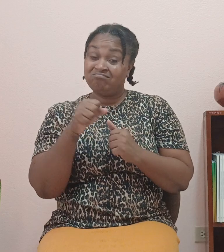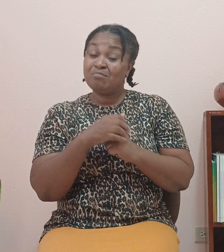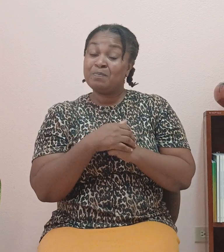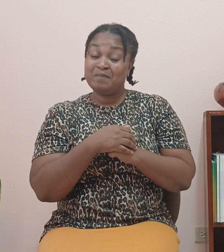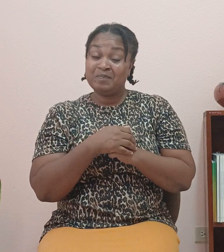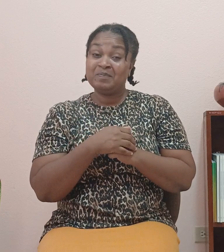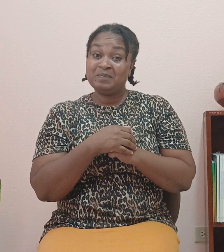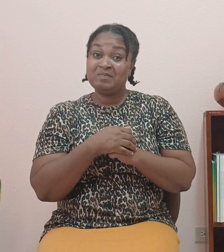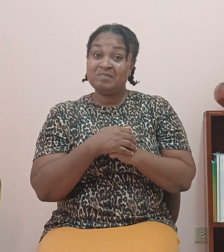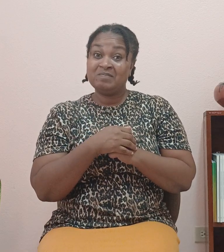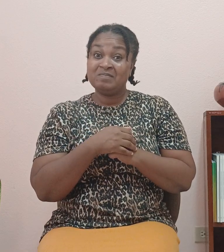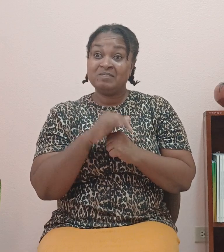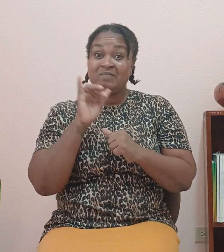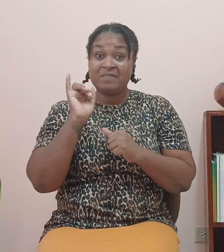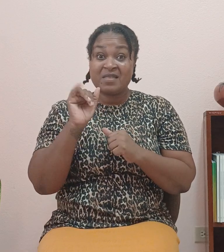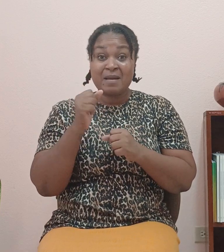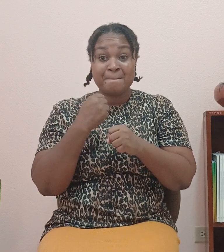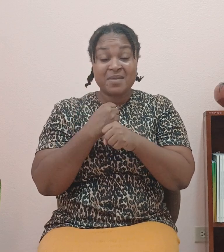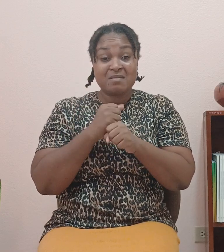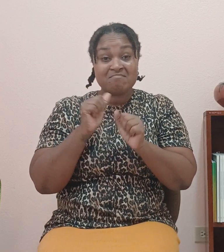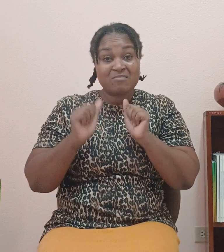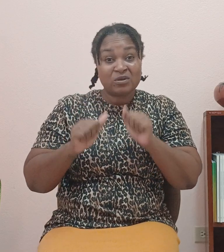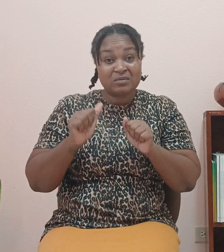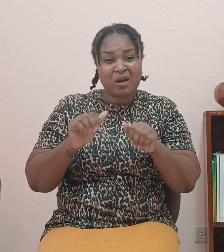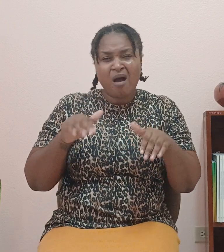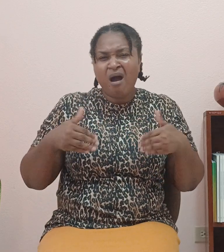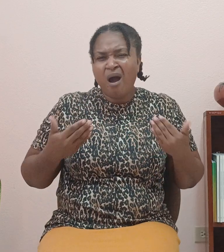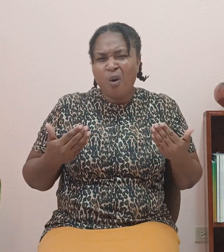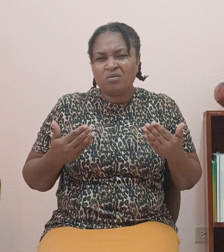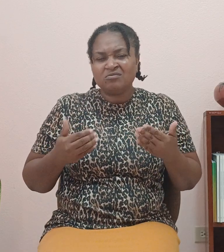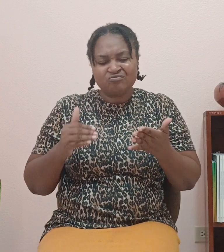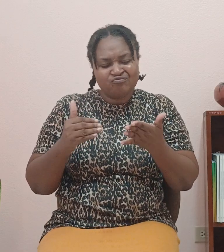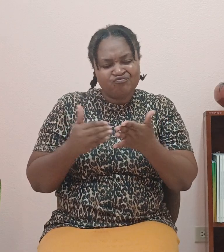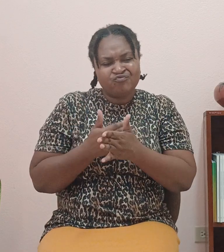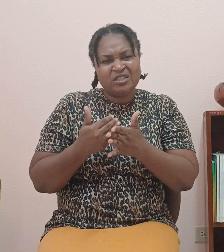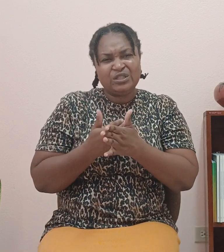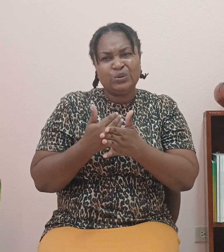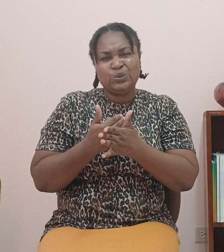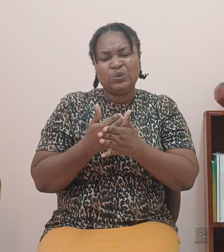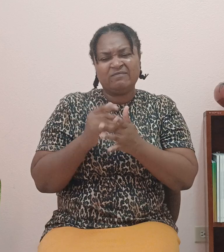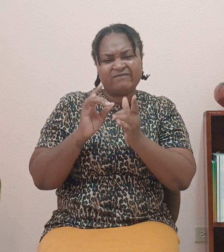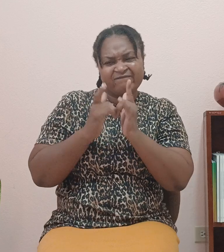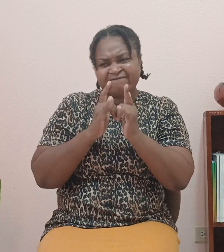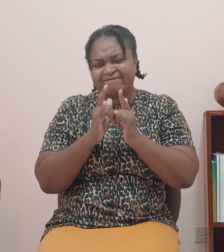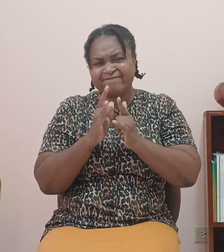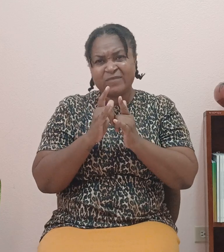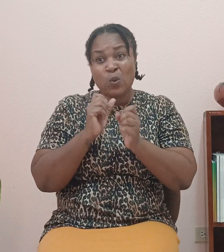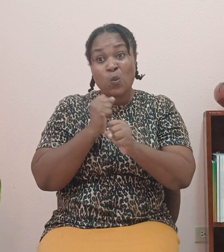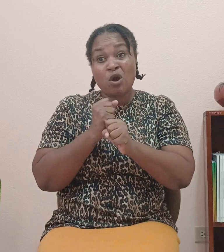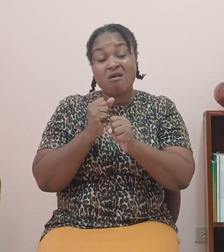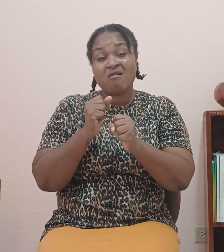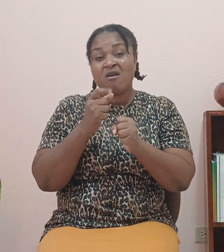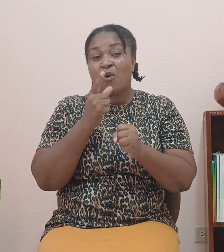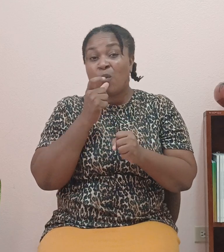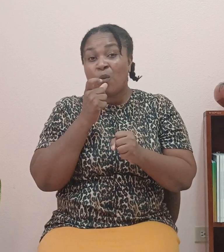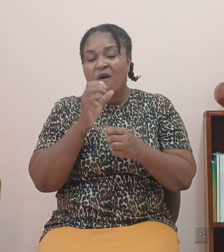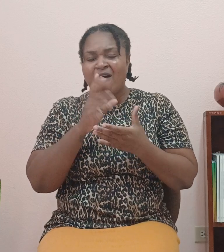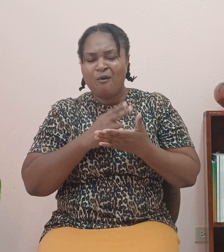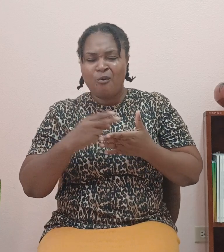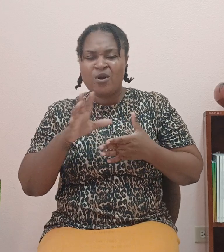is made possible because of the renewing and refining work of the Holy spirit in our lives.